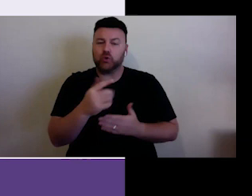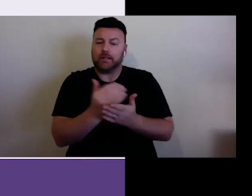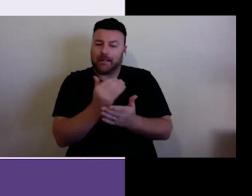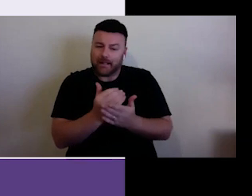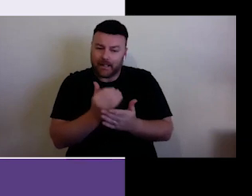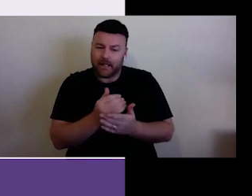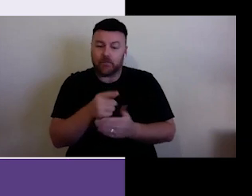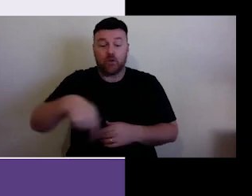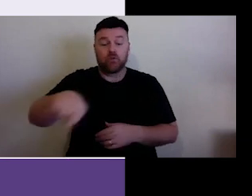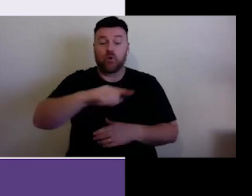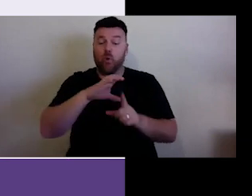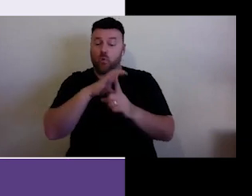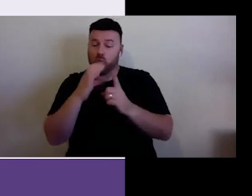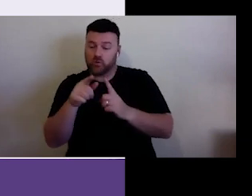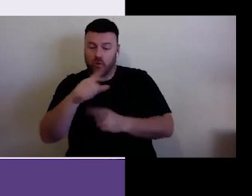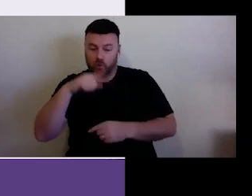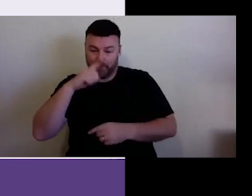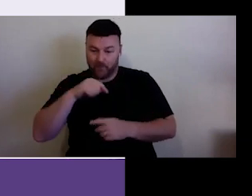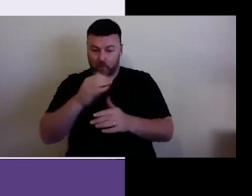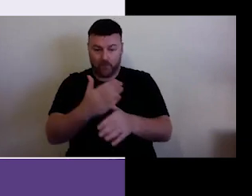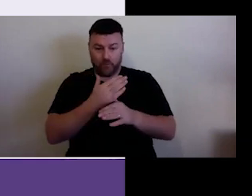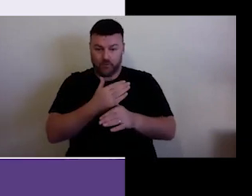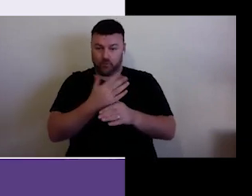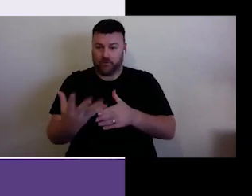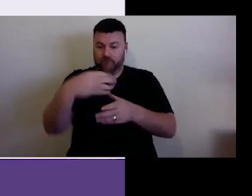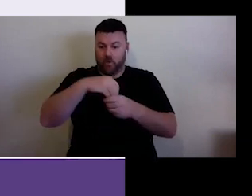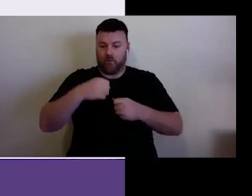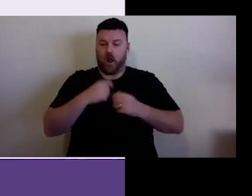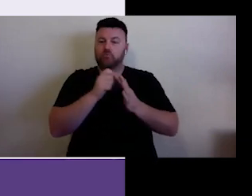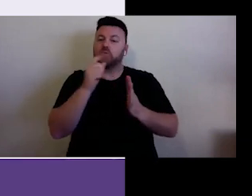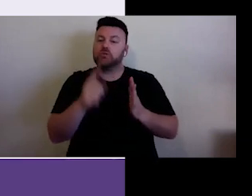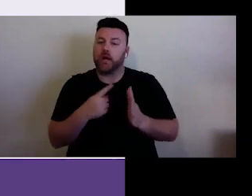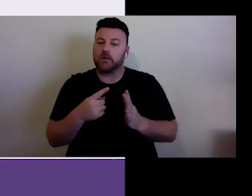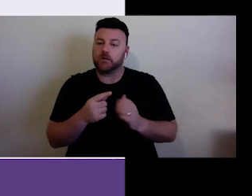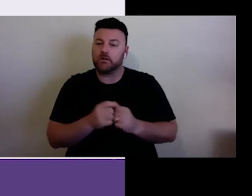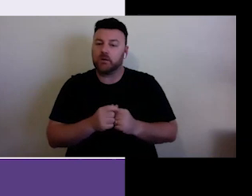connected in future? We see a lot of projects where people do recordings